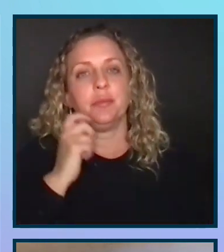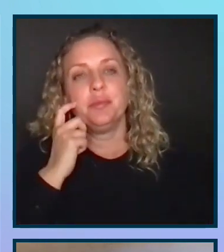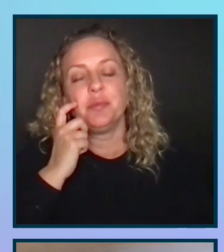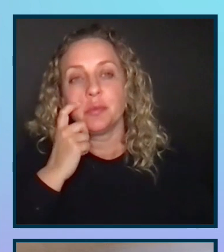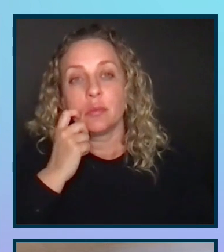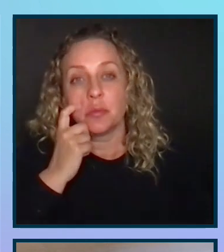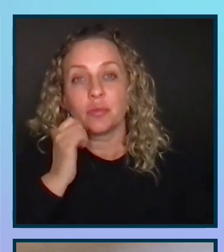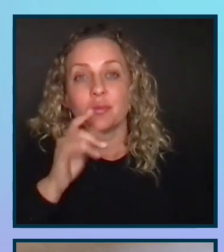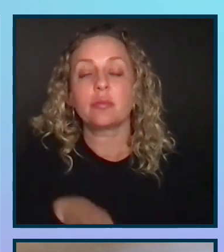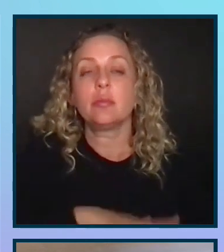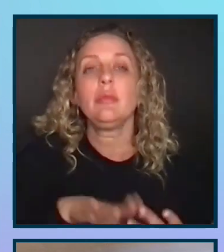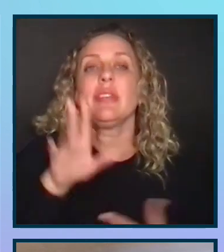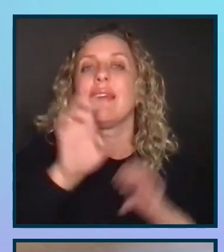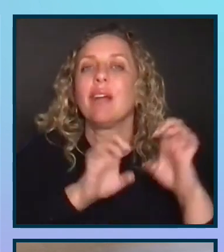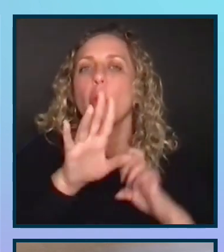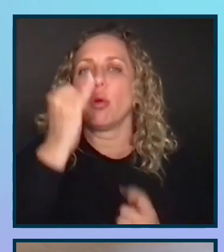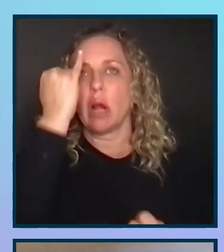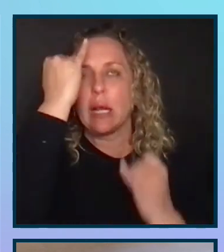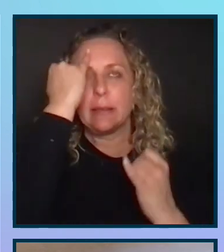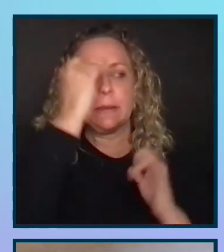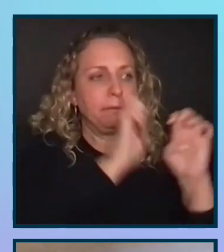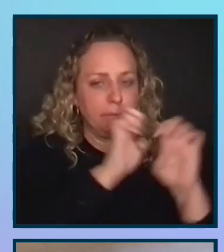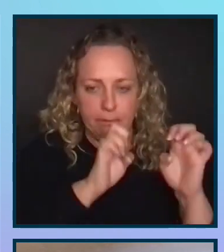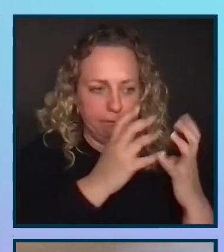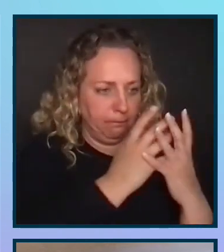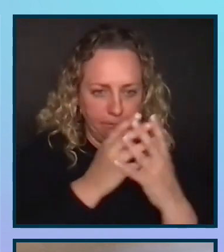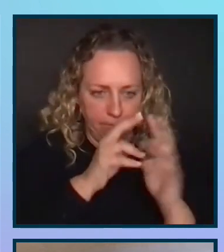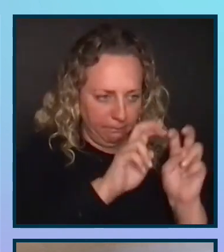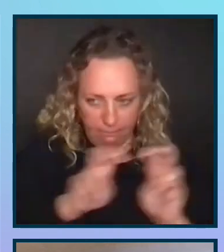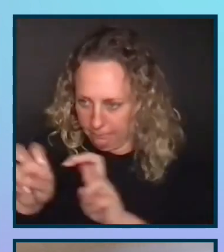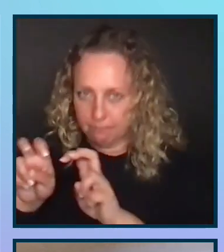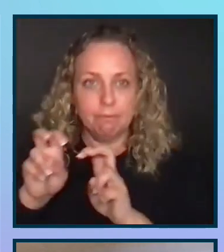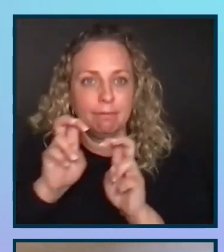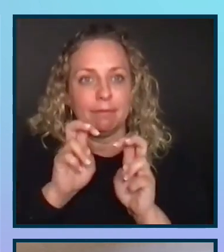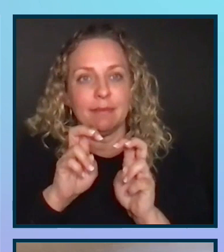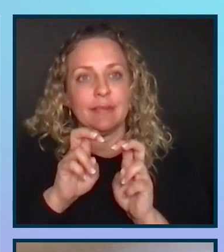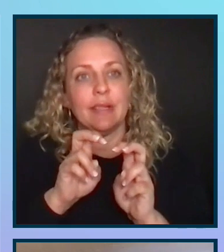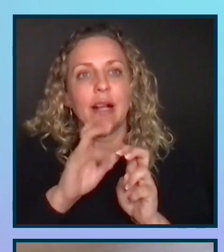Evaluate your ideas. Develop lists of the pros and cons